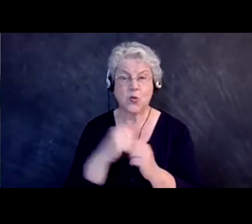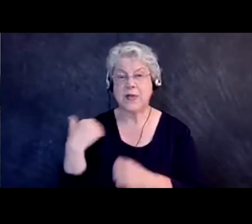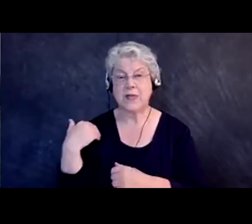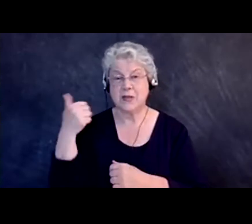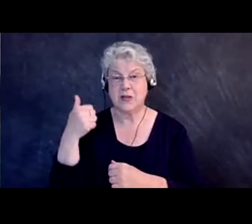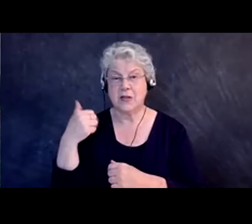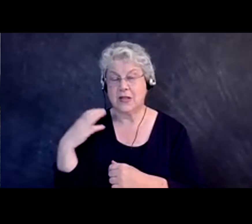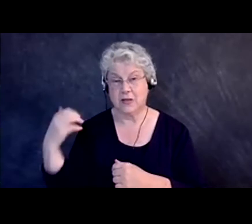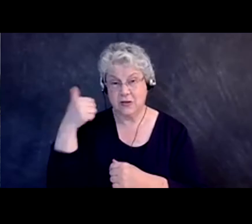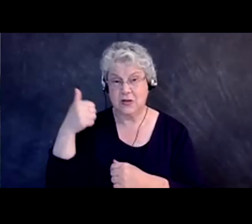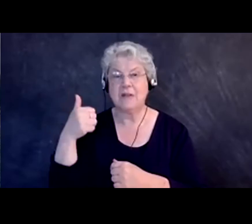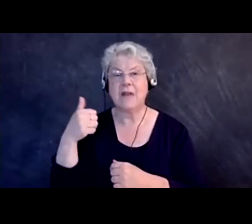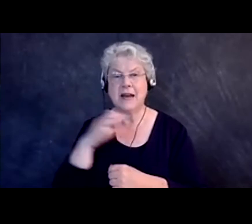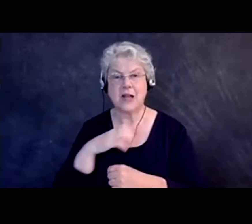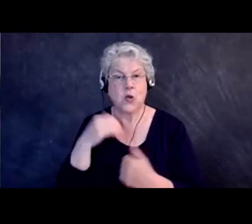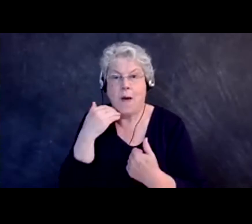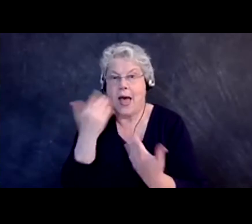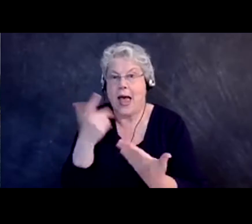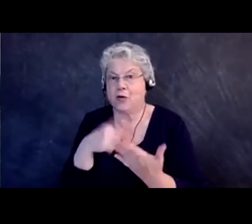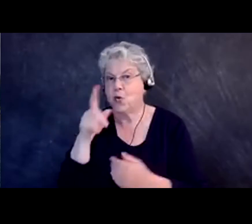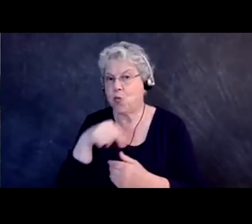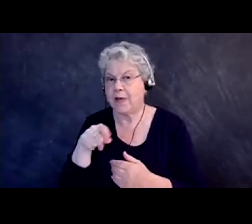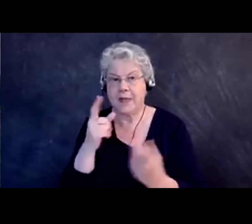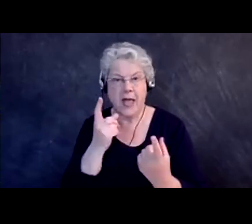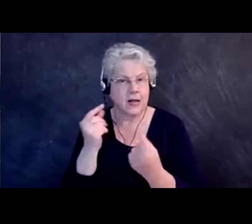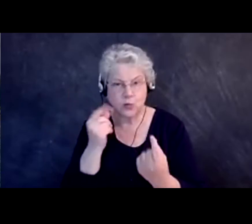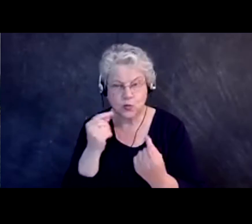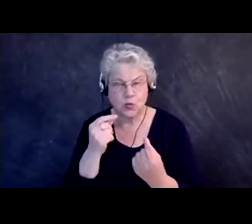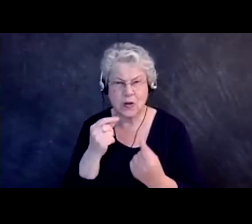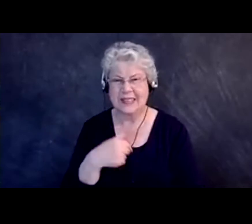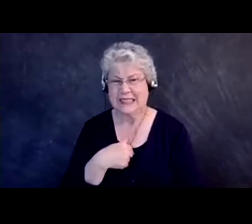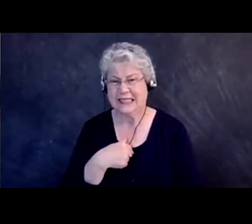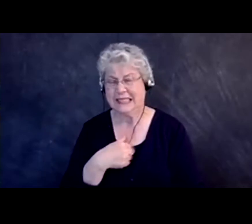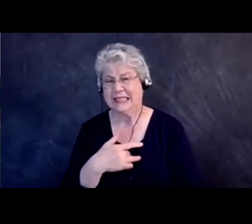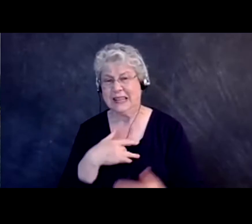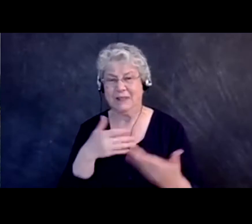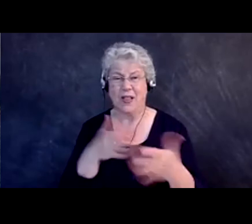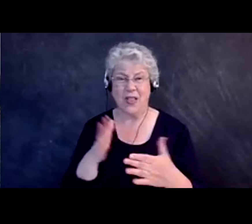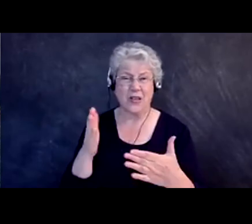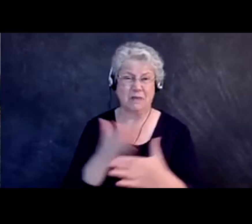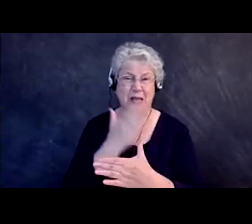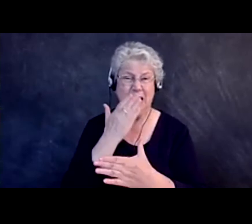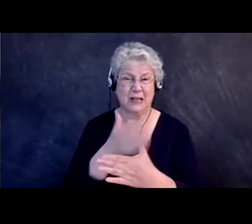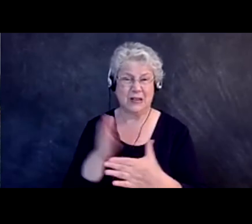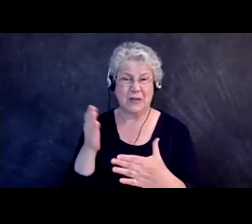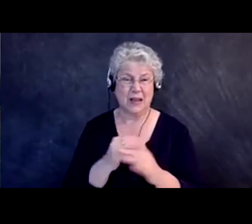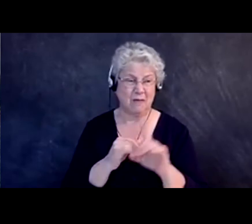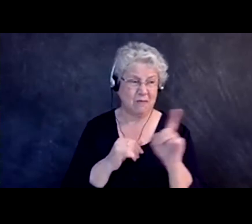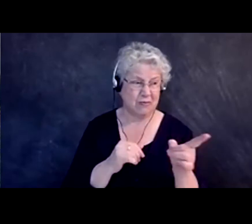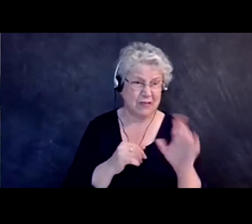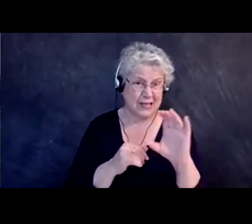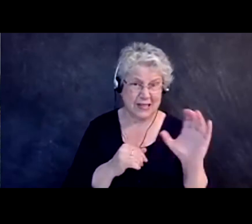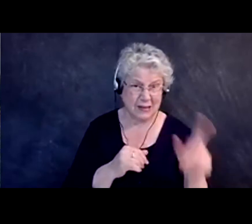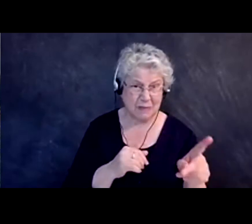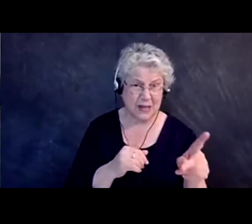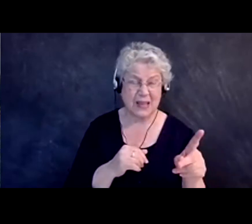know what it is they're looking at doing. So I'm kind of lost between CCP implementation, or what